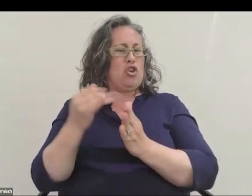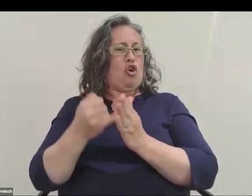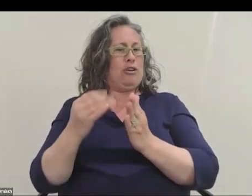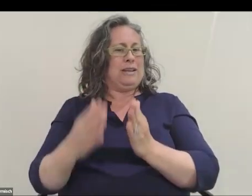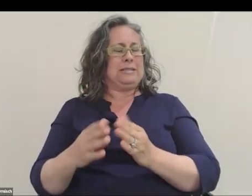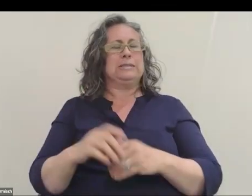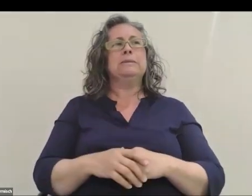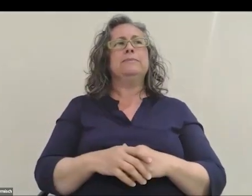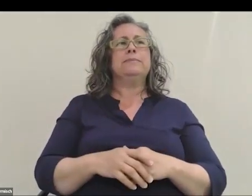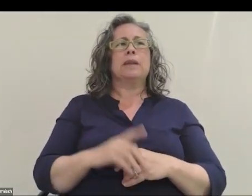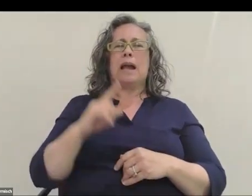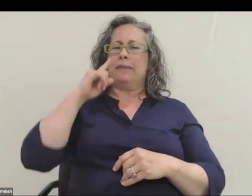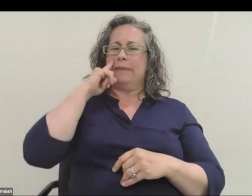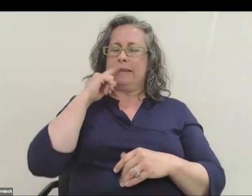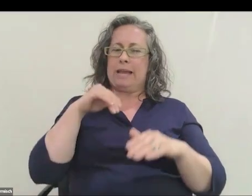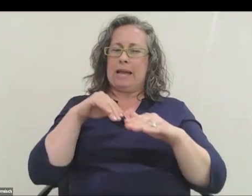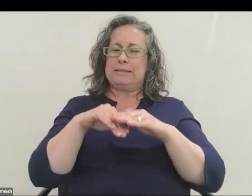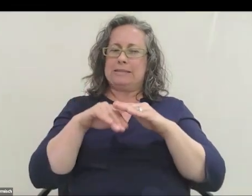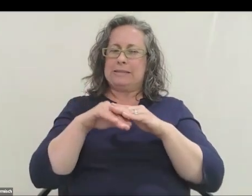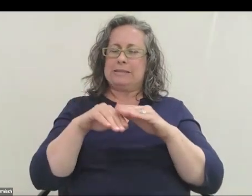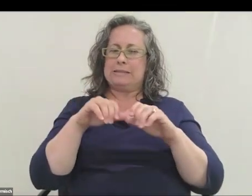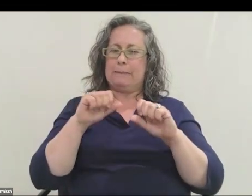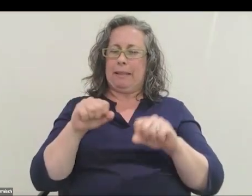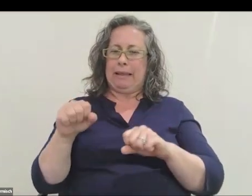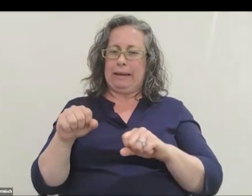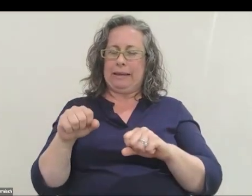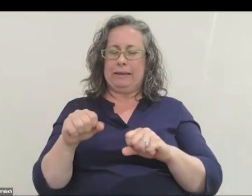I think accessibility is so important.